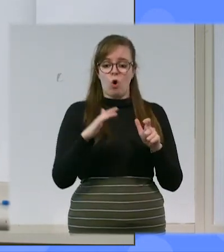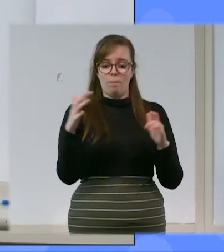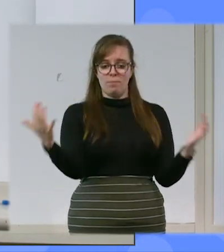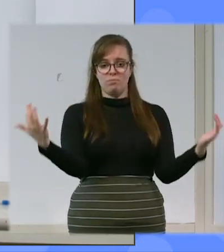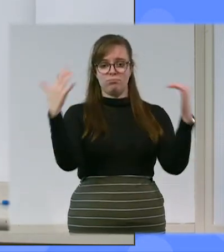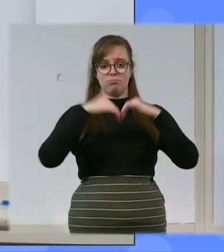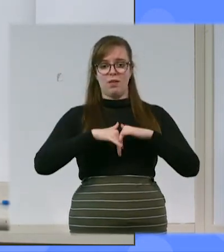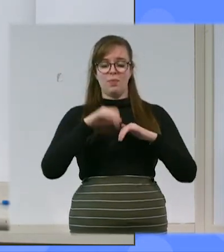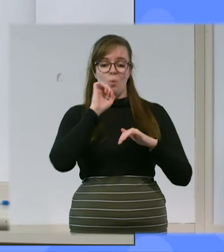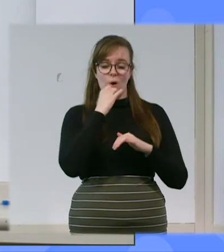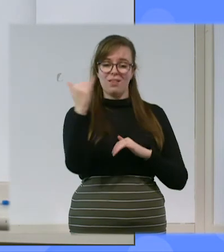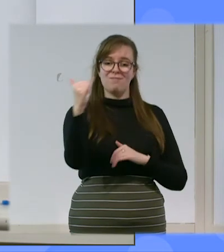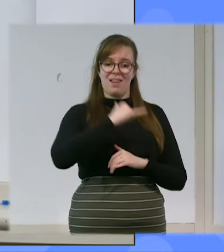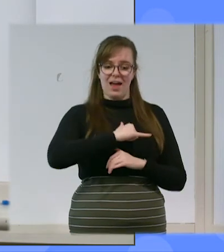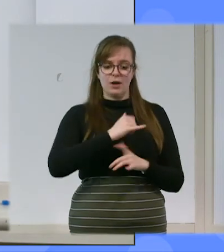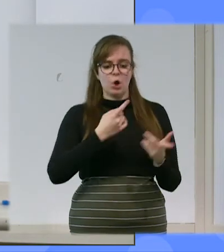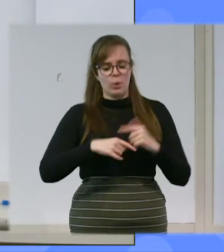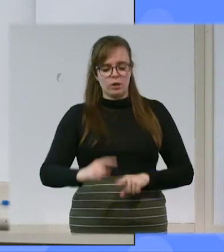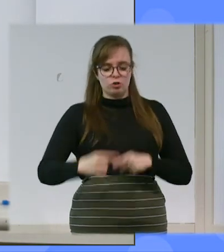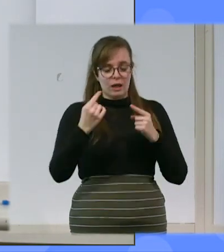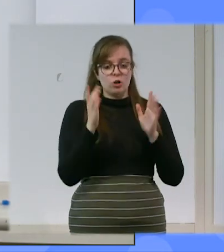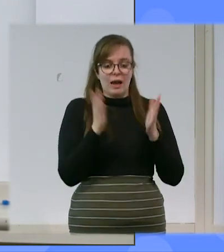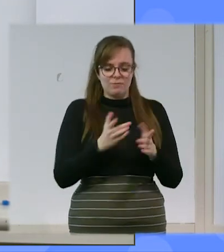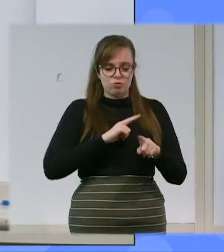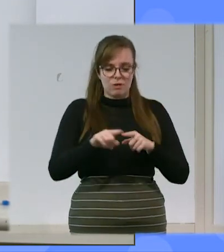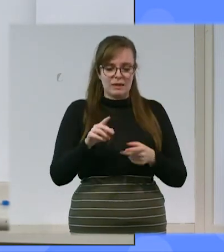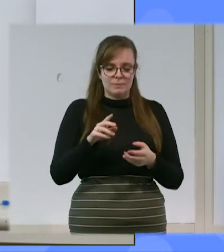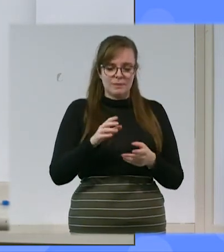been challenged to boost both increase the impact of the festival but to reduce